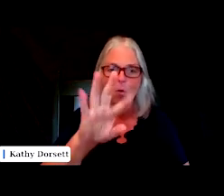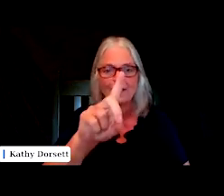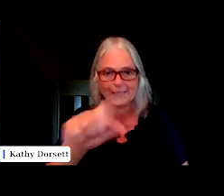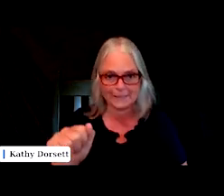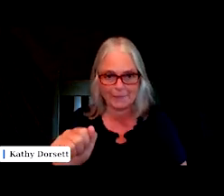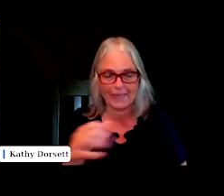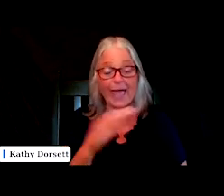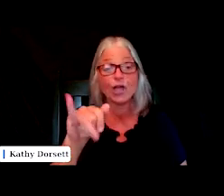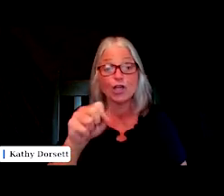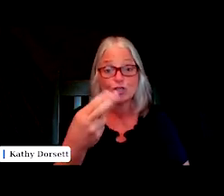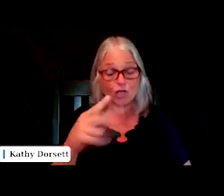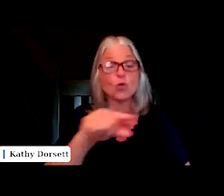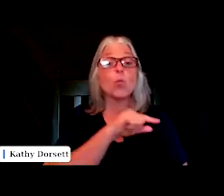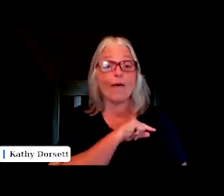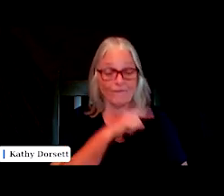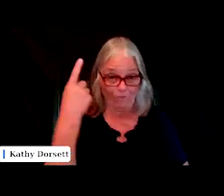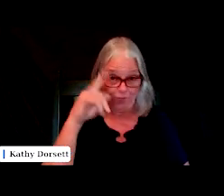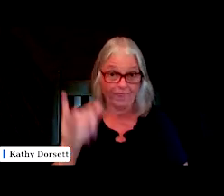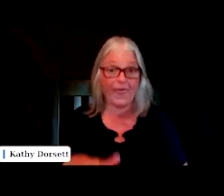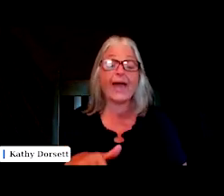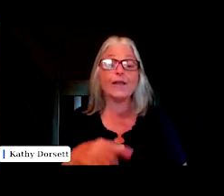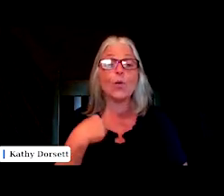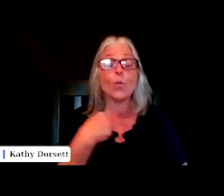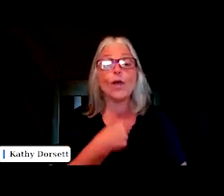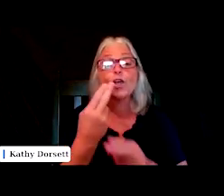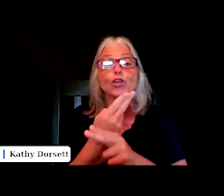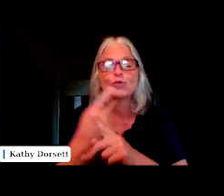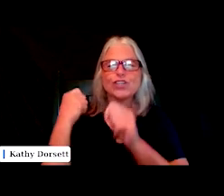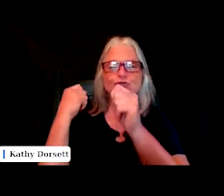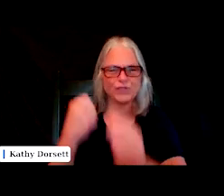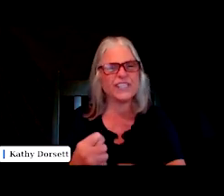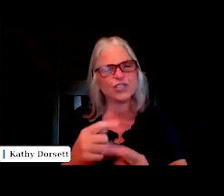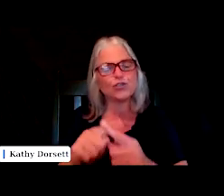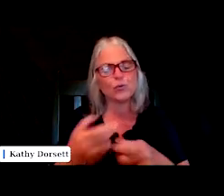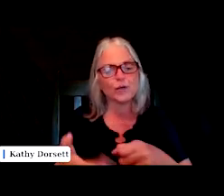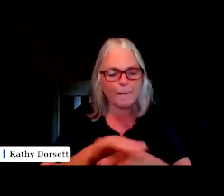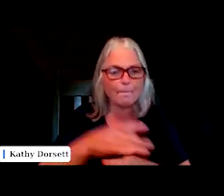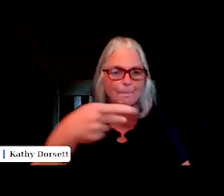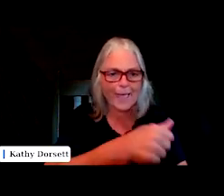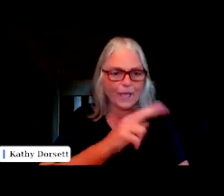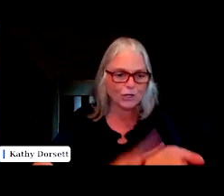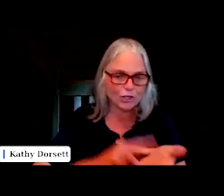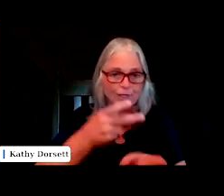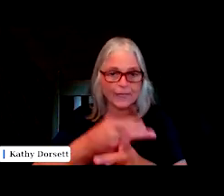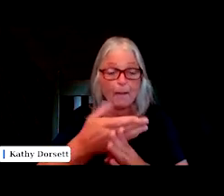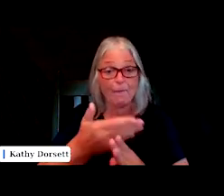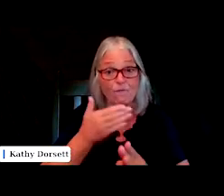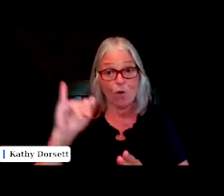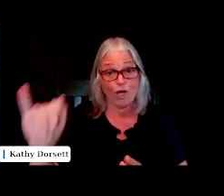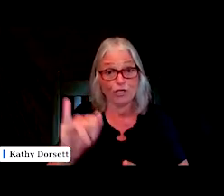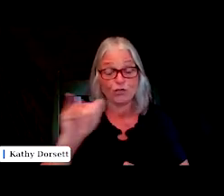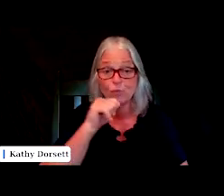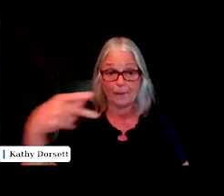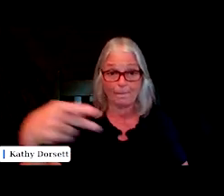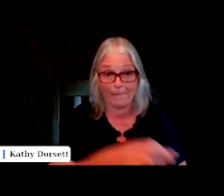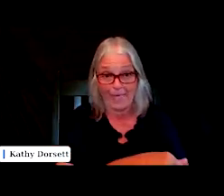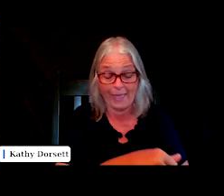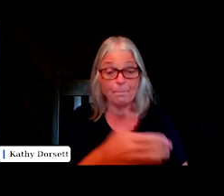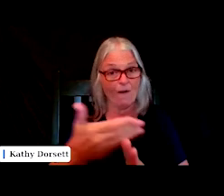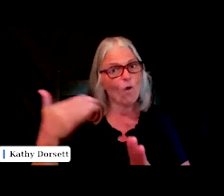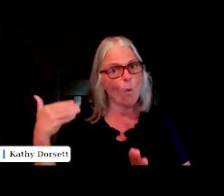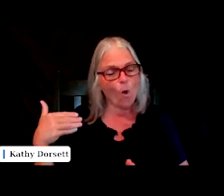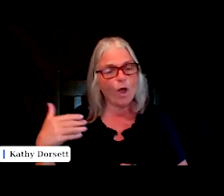And Josh qualified for that. We used it in a traditional sense to cover nursing care before insurance actually covered it, and